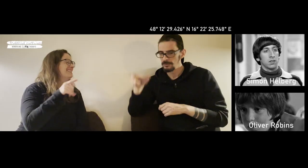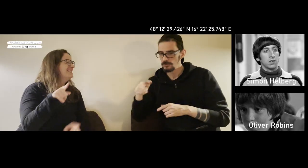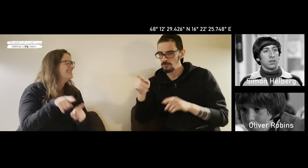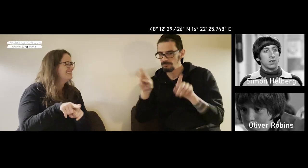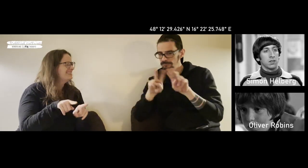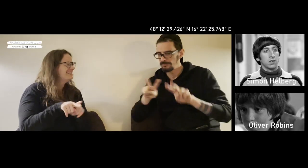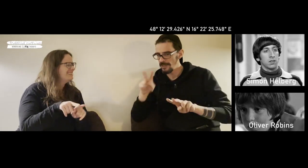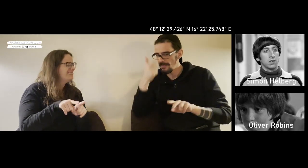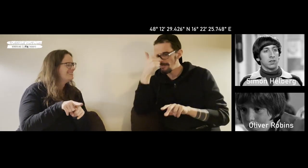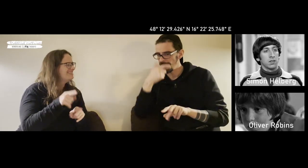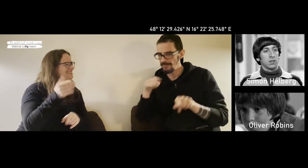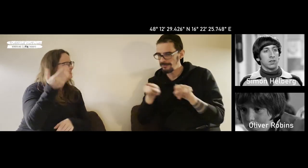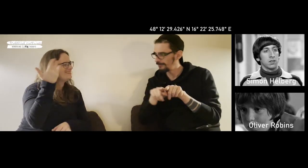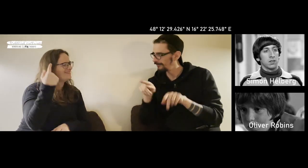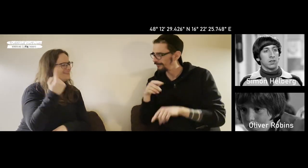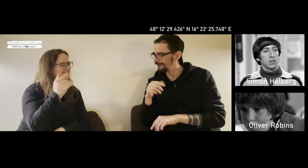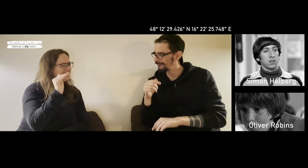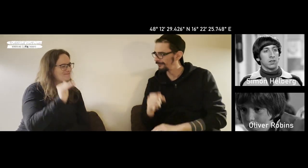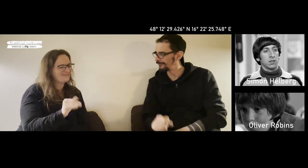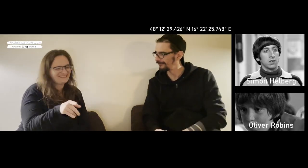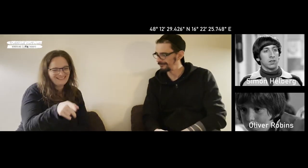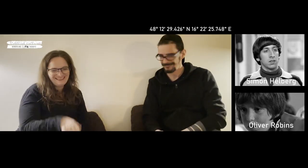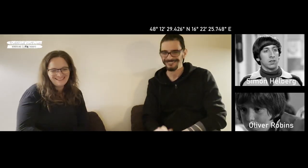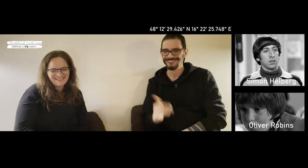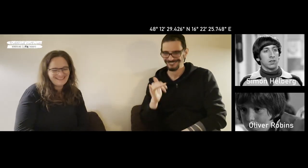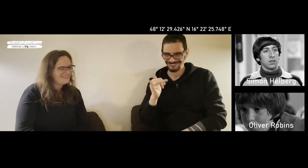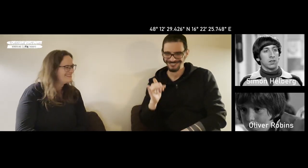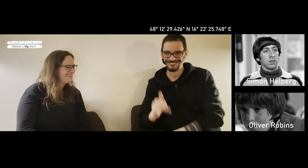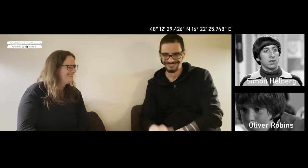There is an actor in the series who looks like him. - That's him as a child.